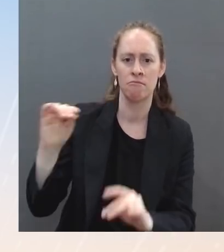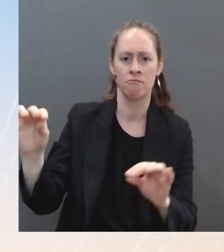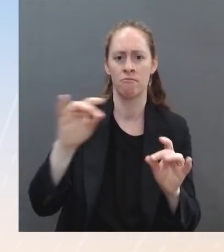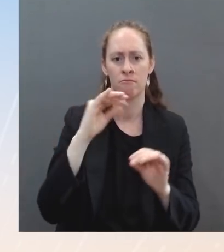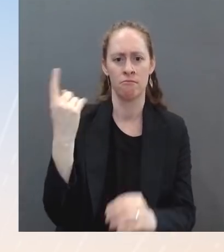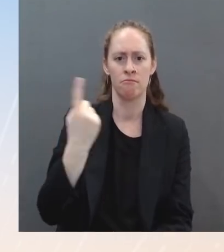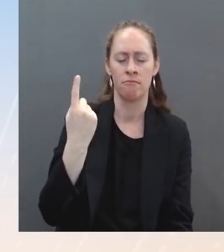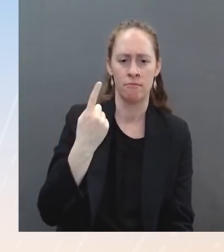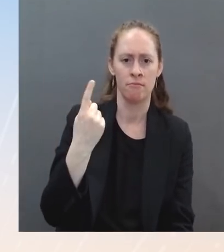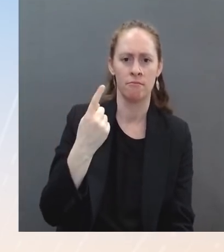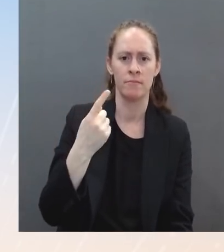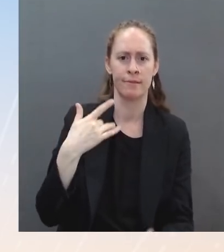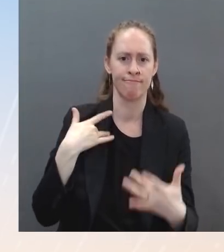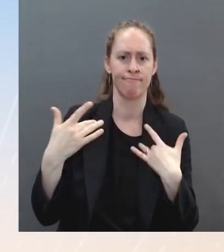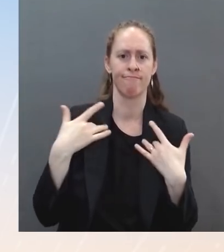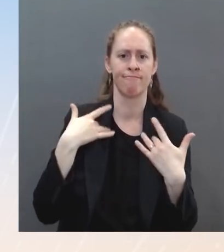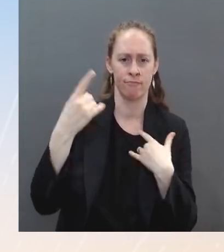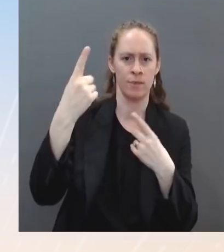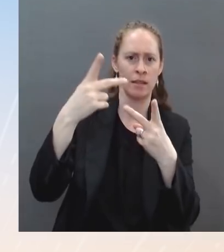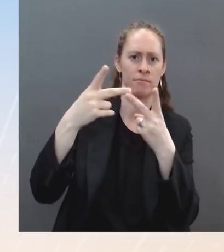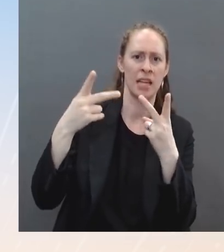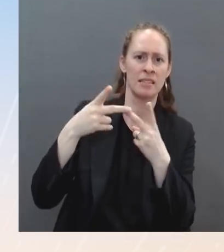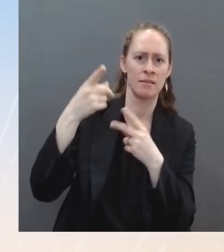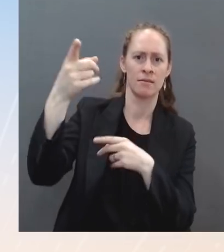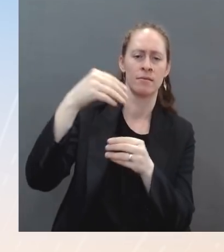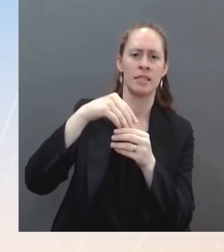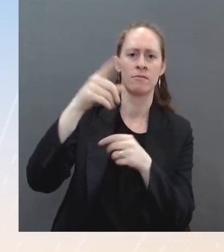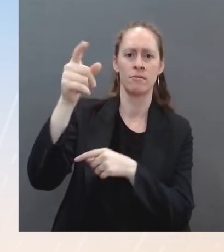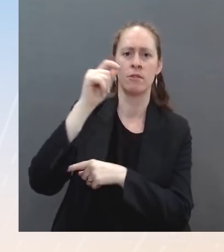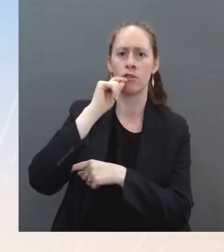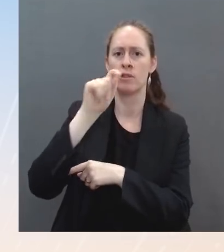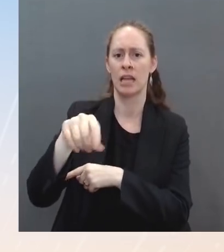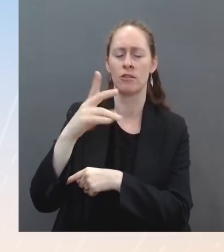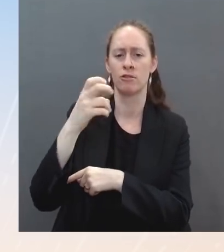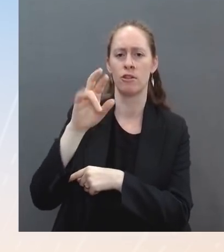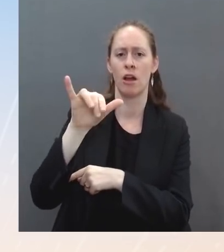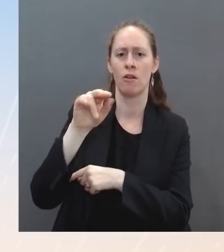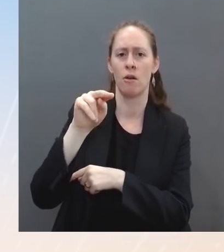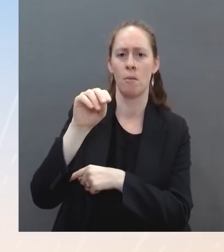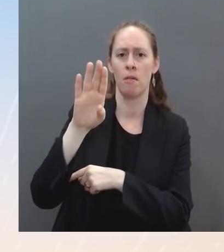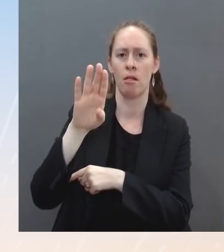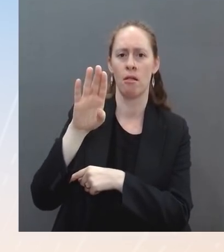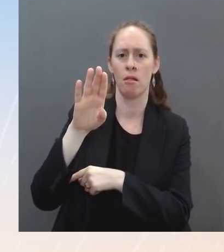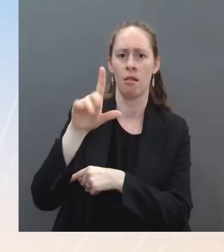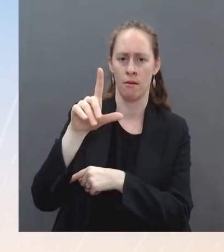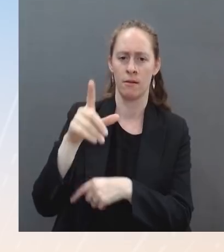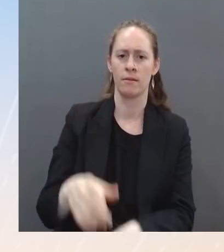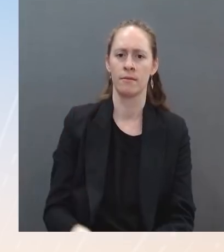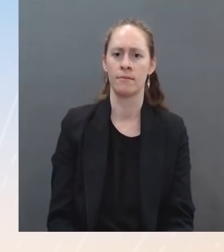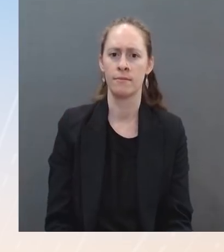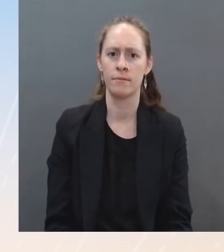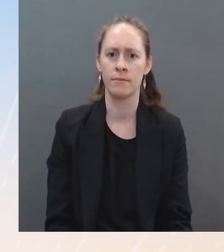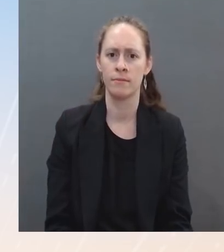with Russians leaving the nuclear plant because of some kind of exposure. Do you have any -- does the U.S. government have any information